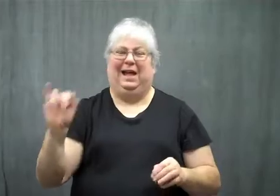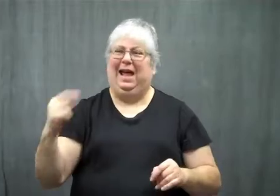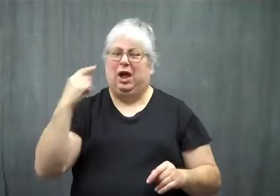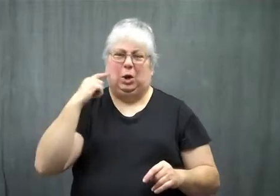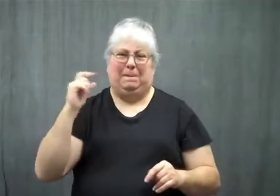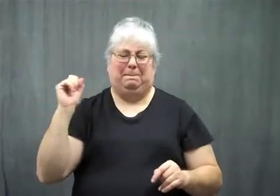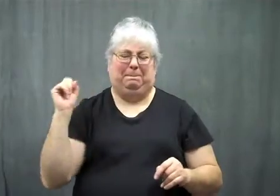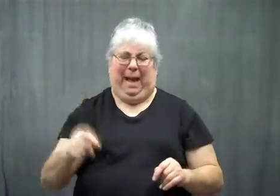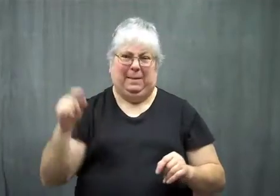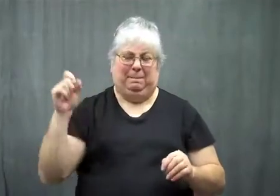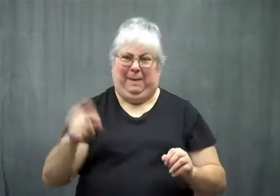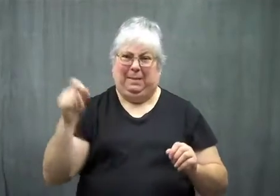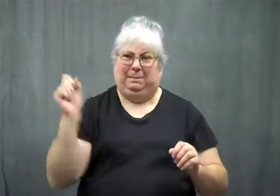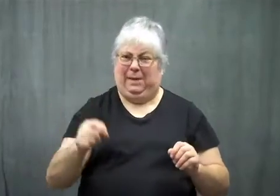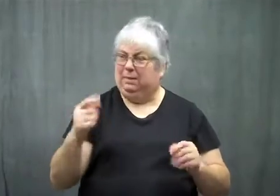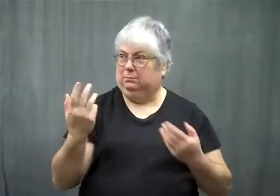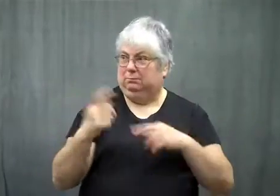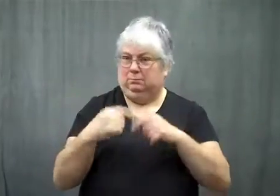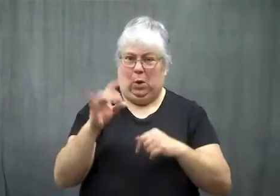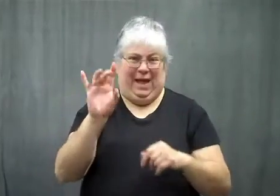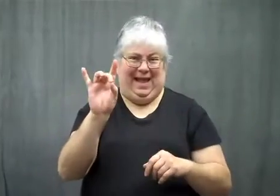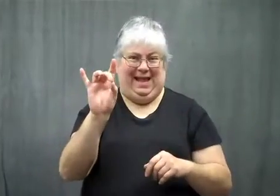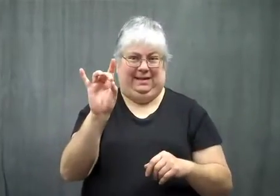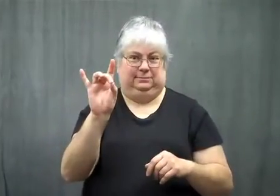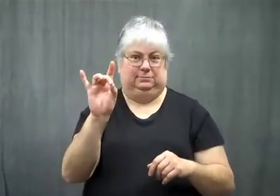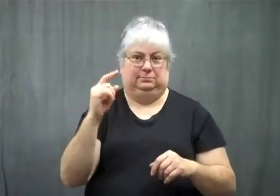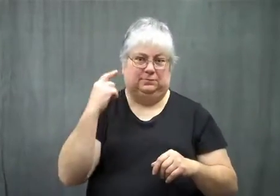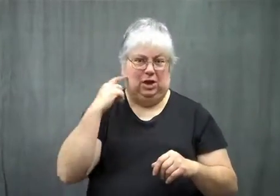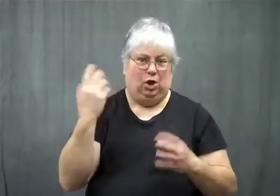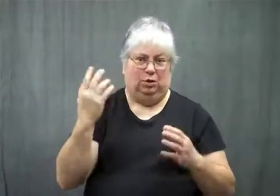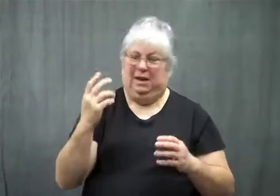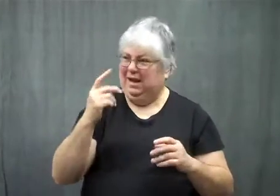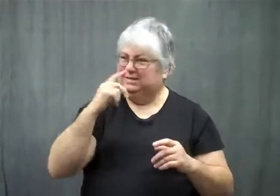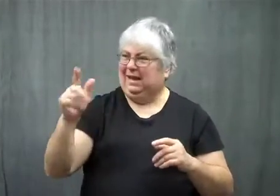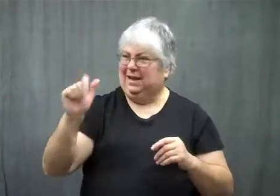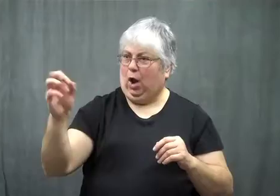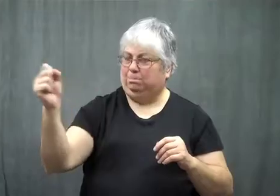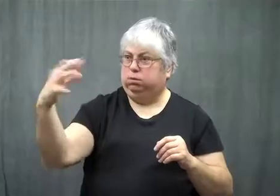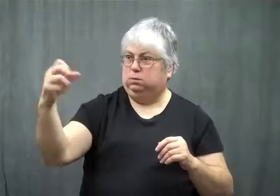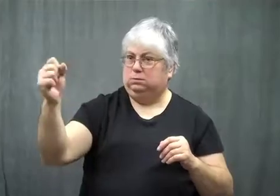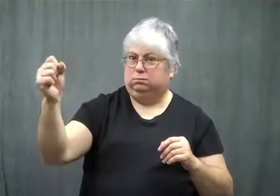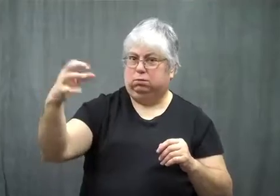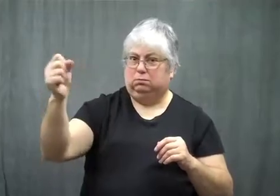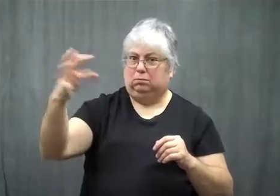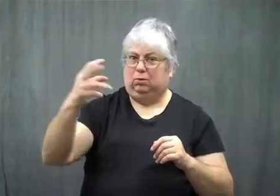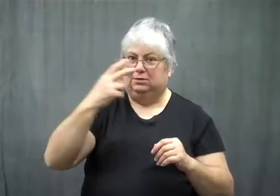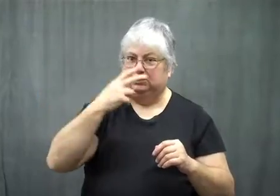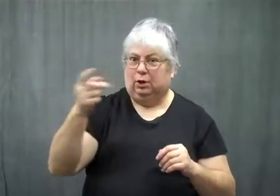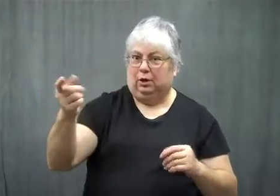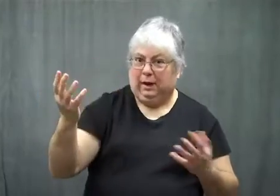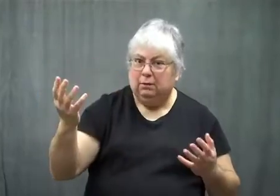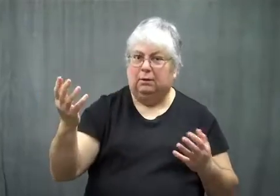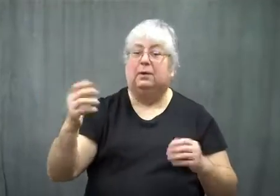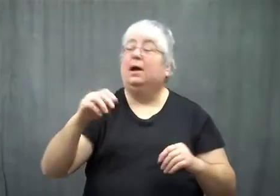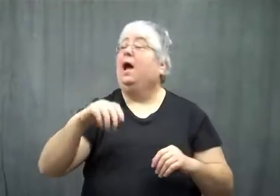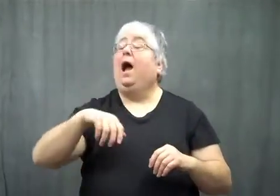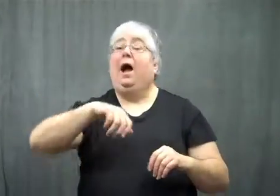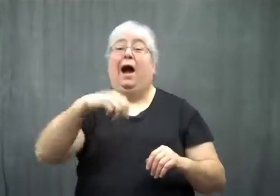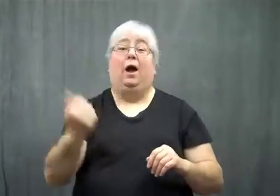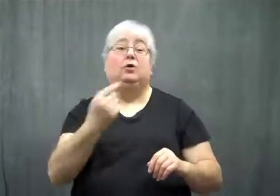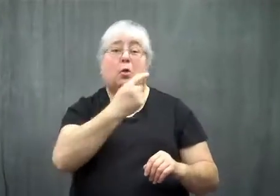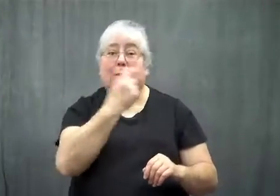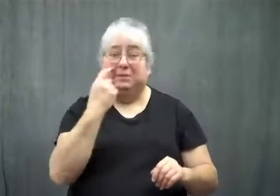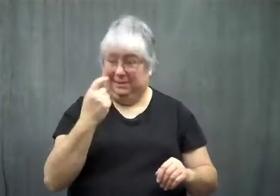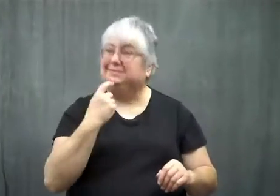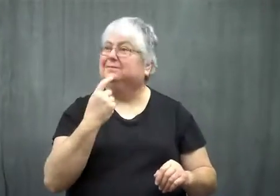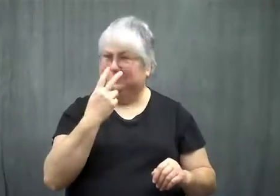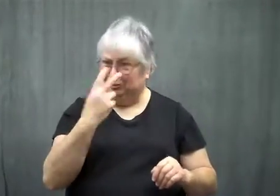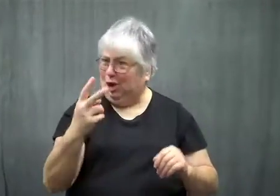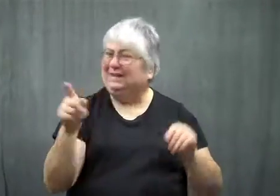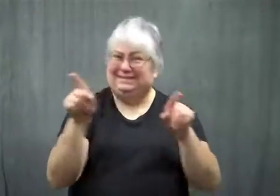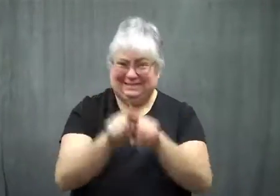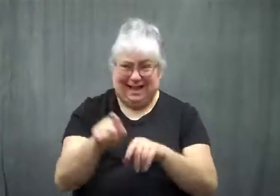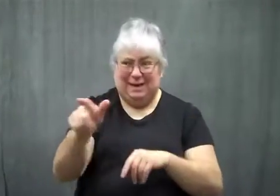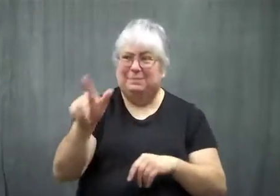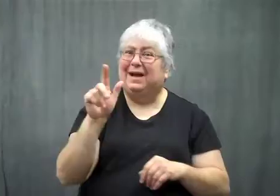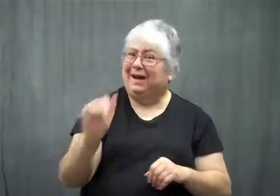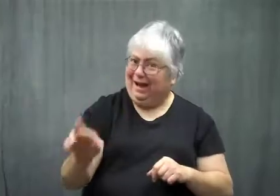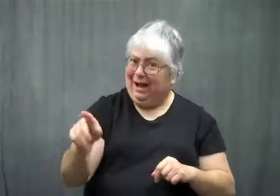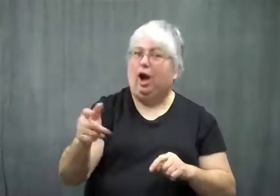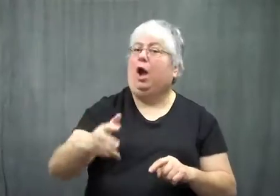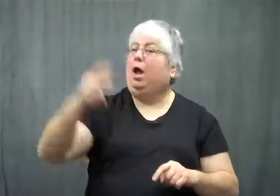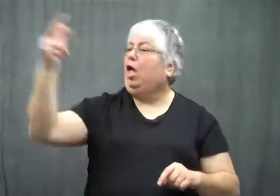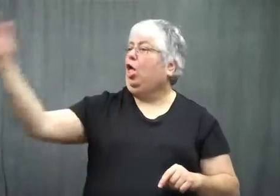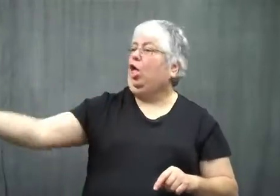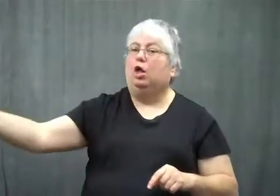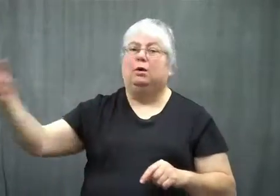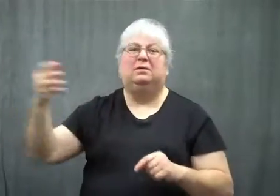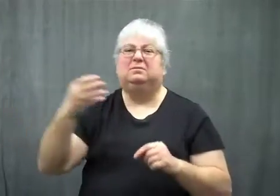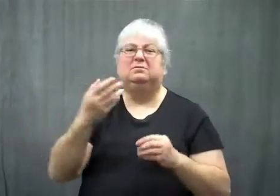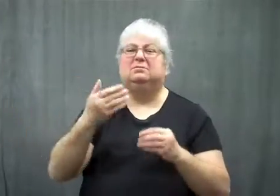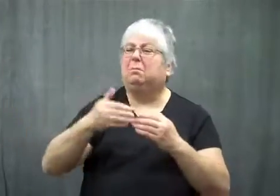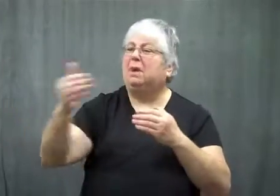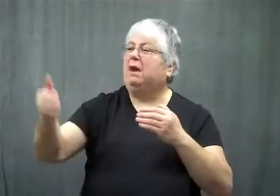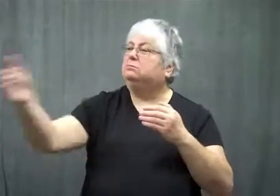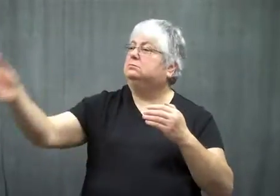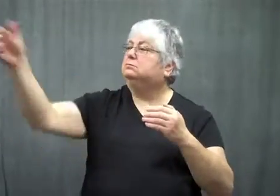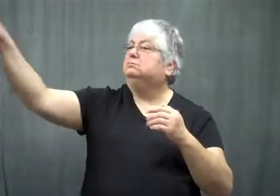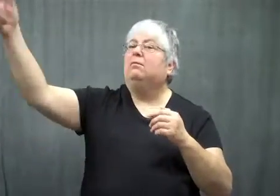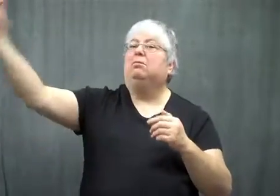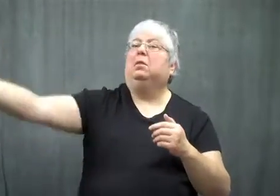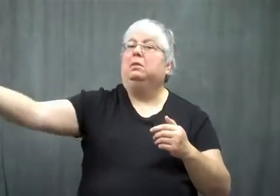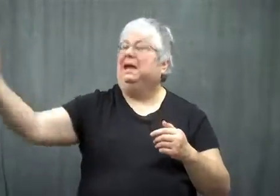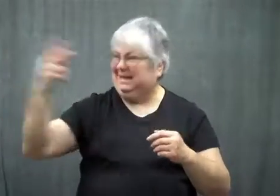They heard about 8 pops, and saw puffs of smoke from the car.